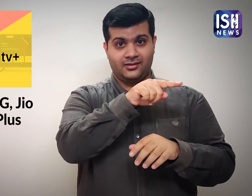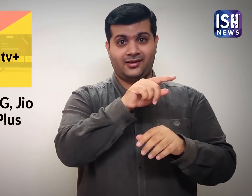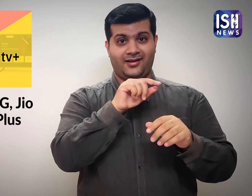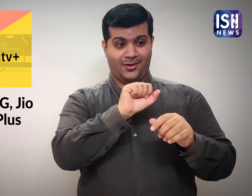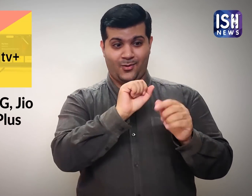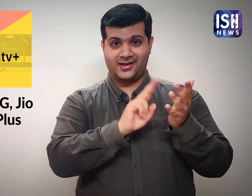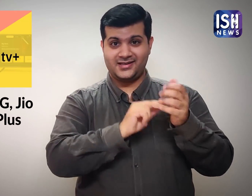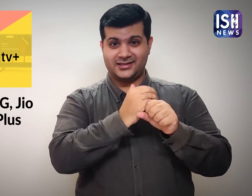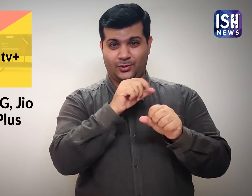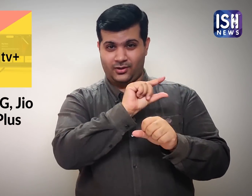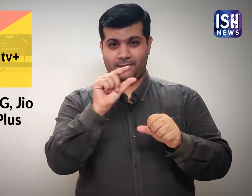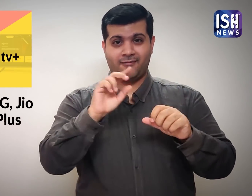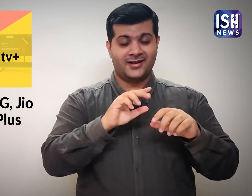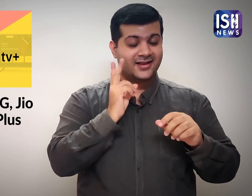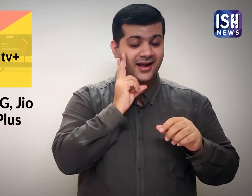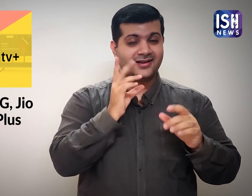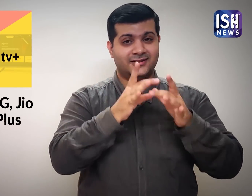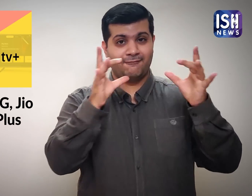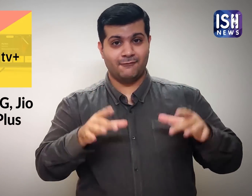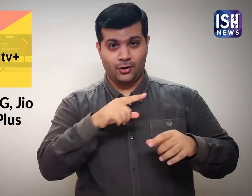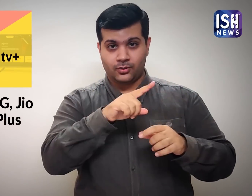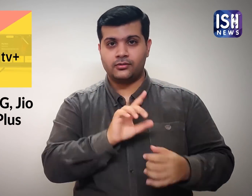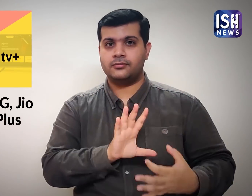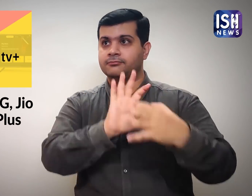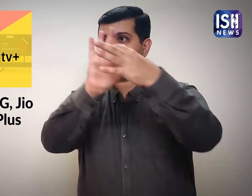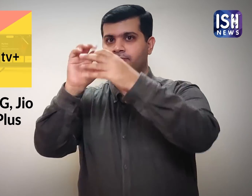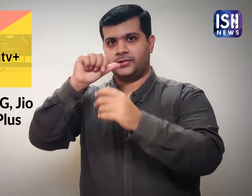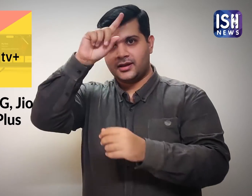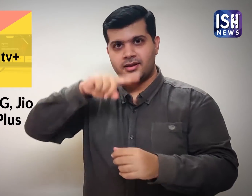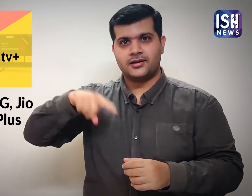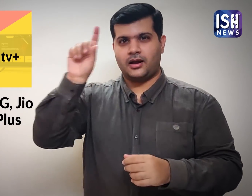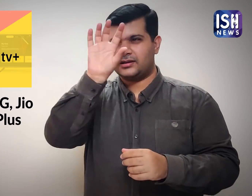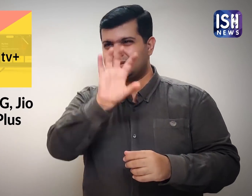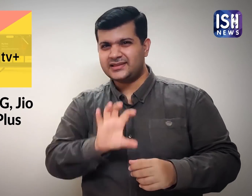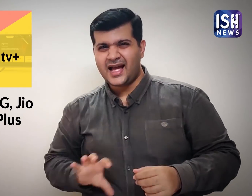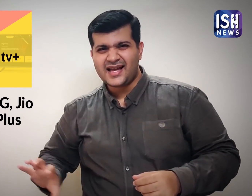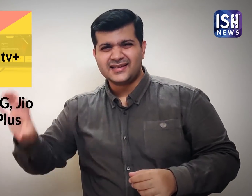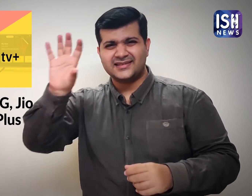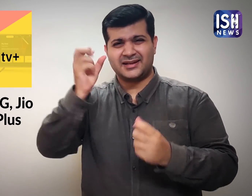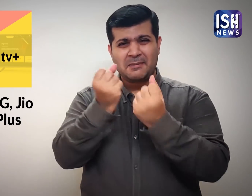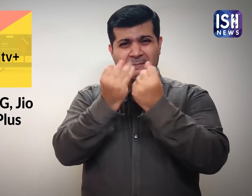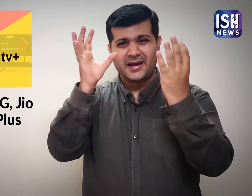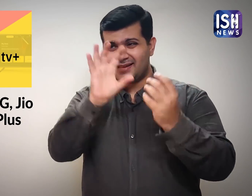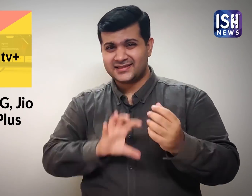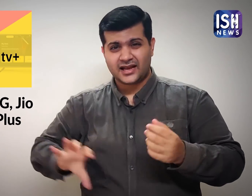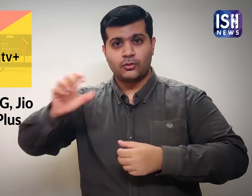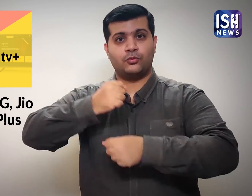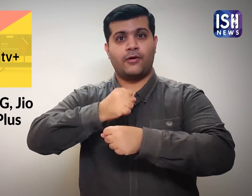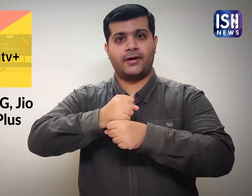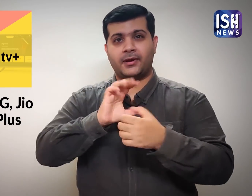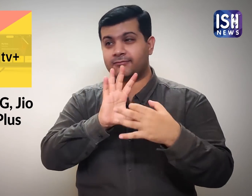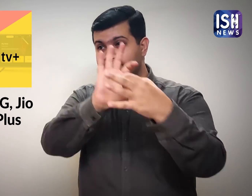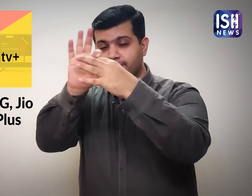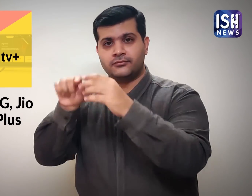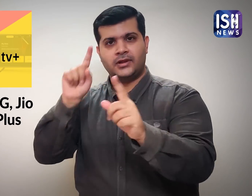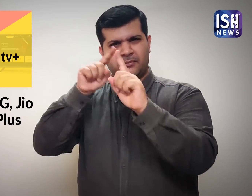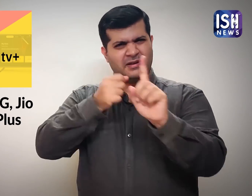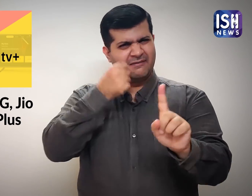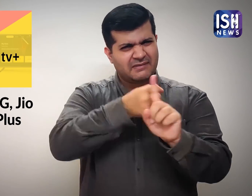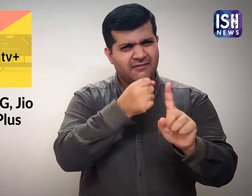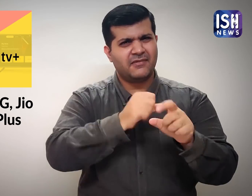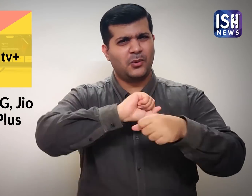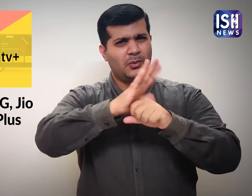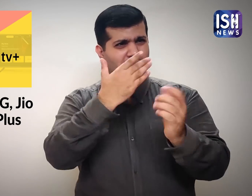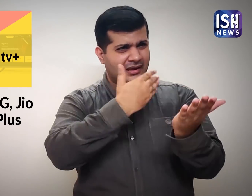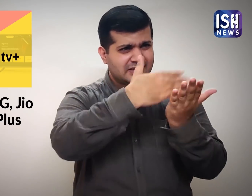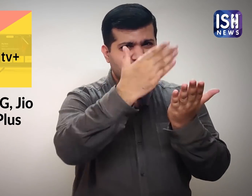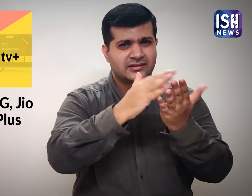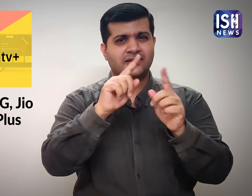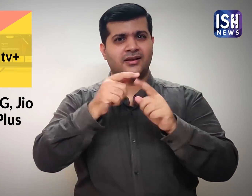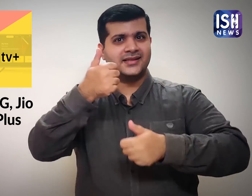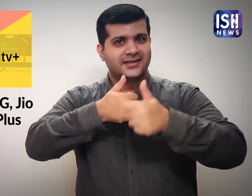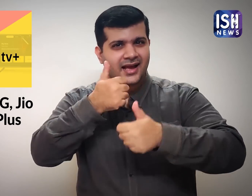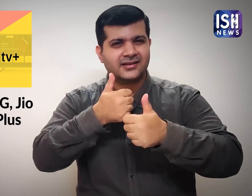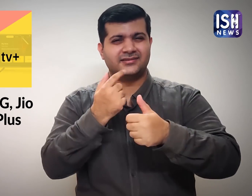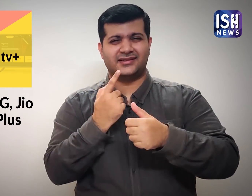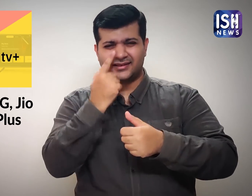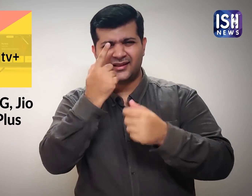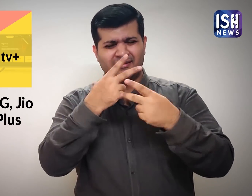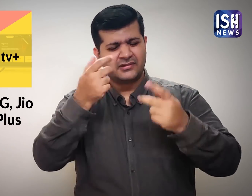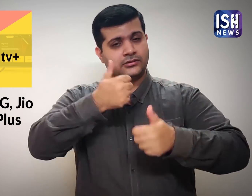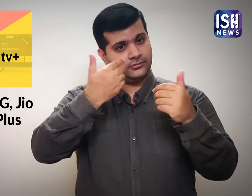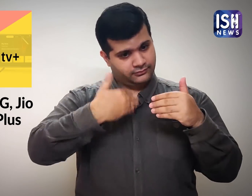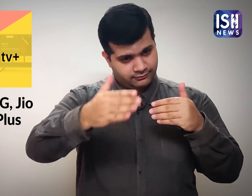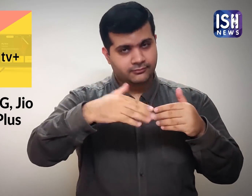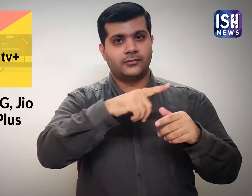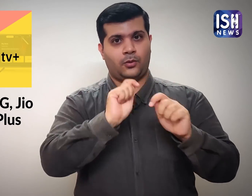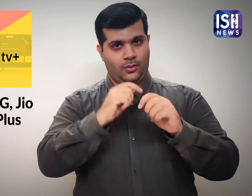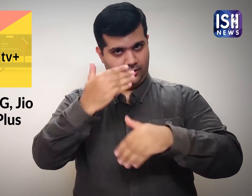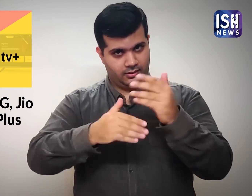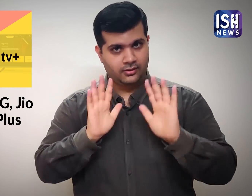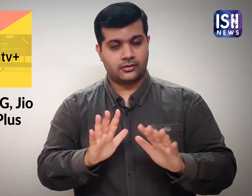the foundation will be conducting a testing of COVID-19 in partnership with many state governments.